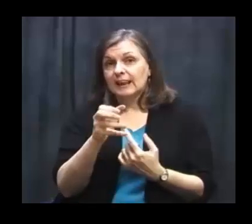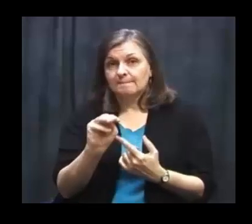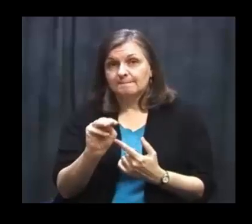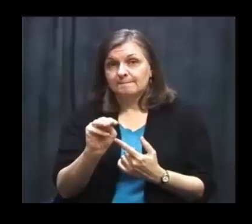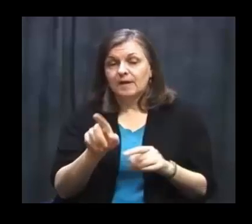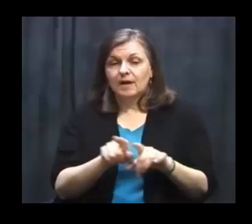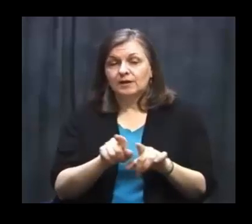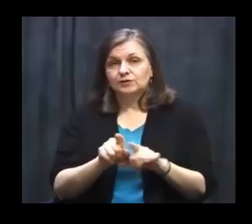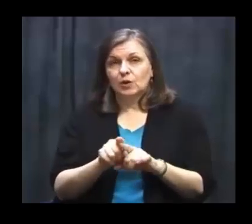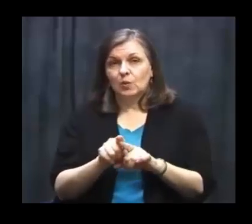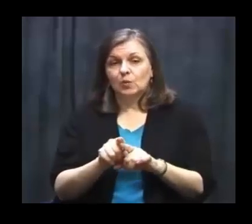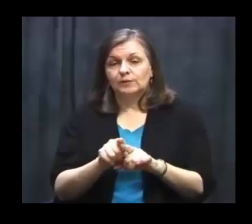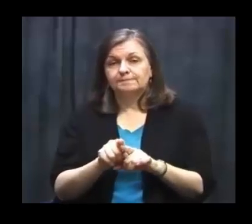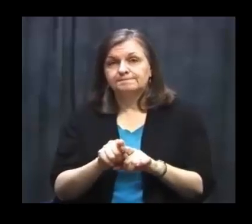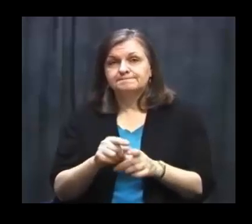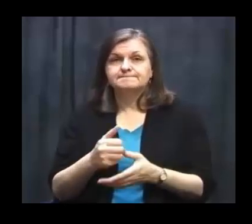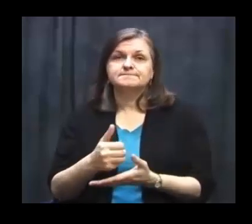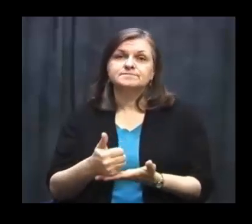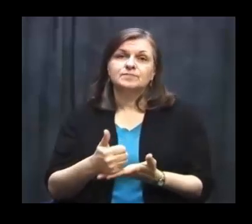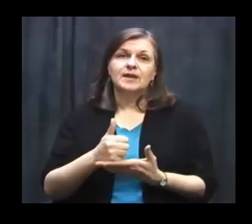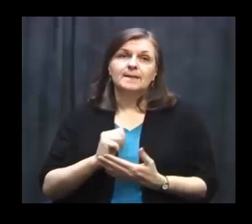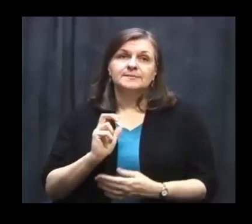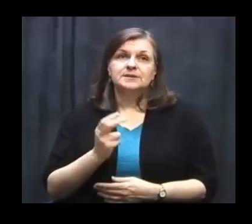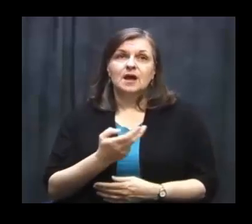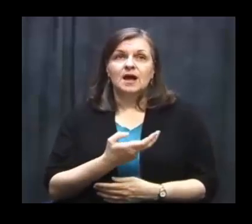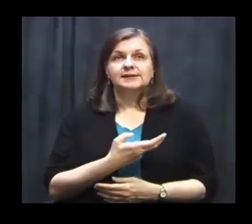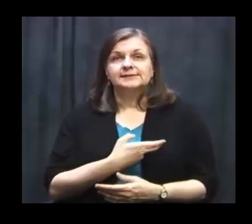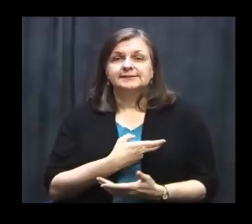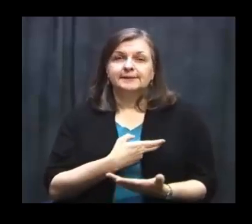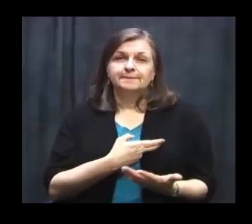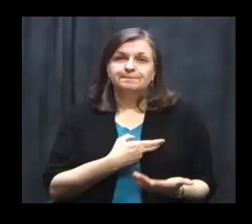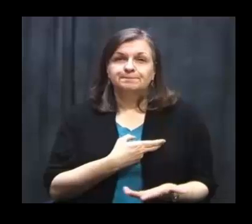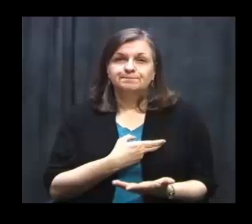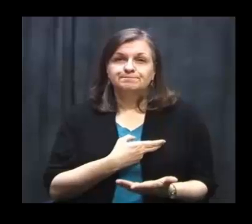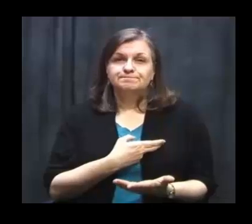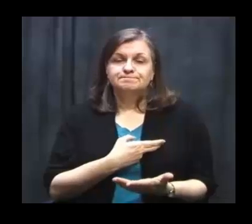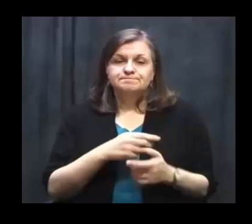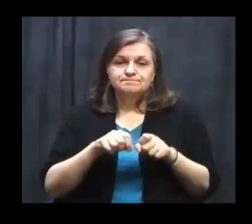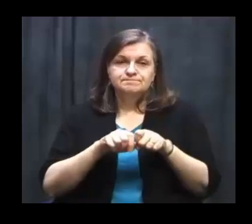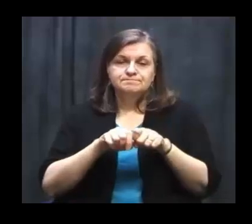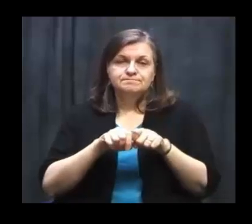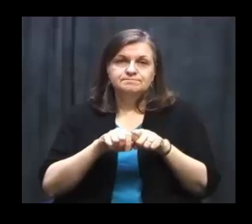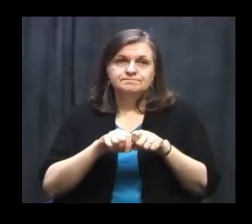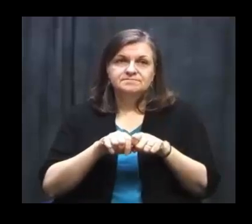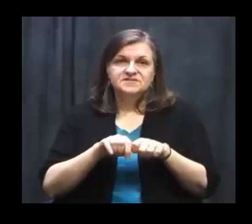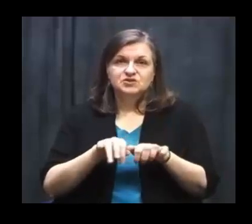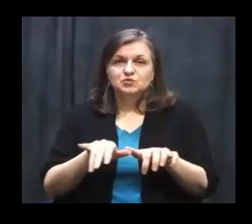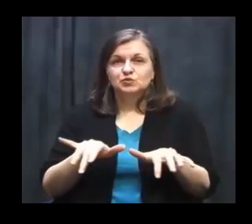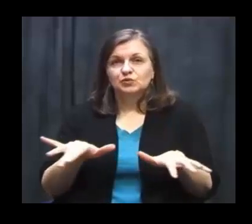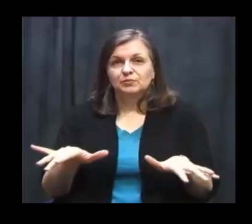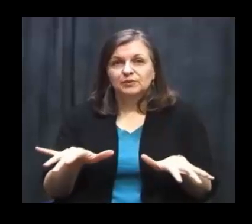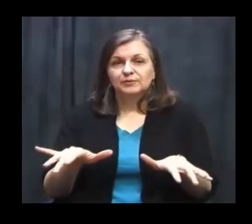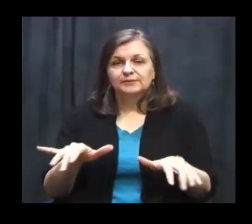xylem is also responsible for helping us to distribute